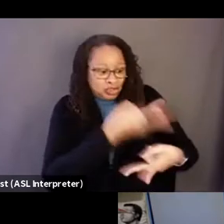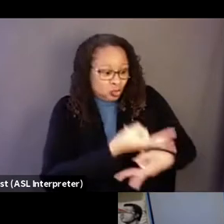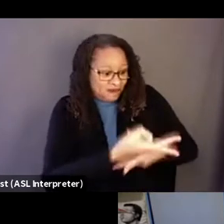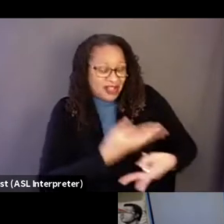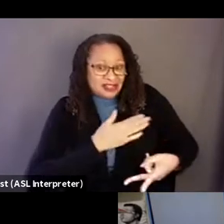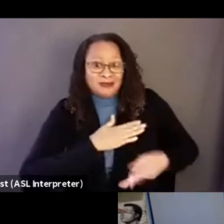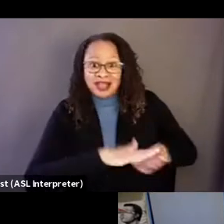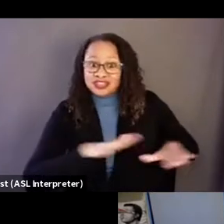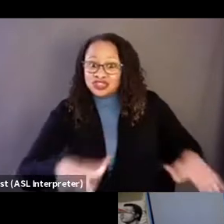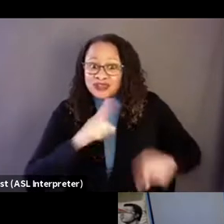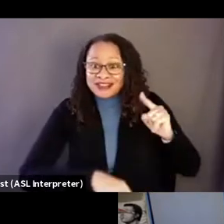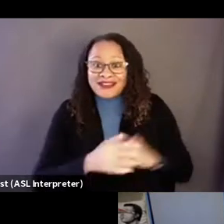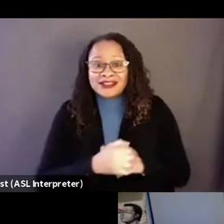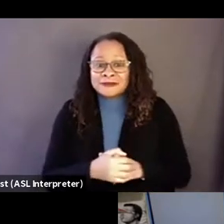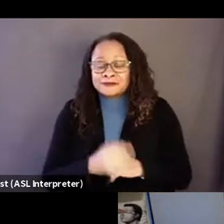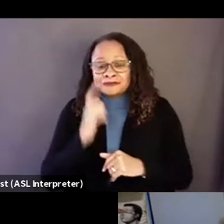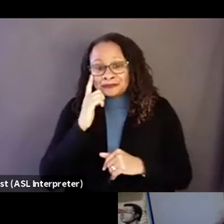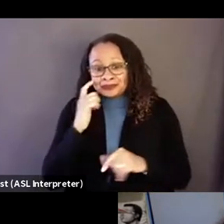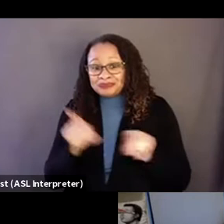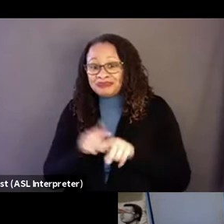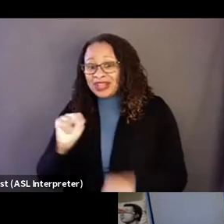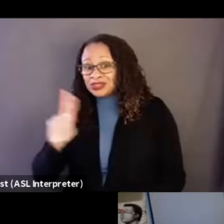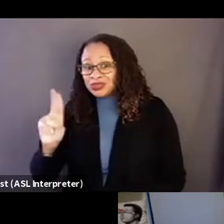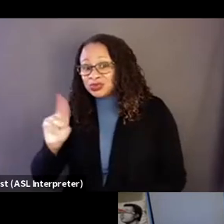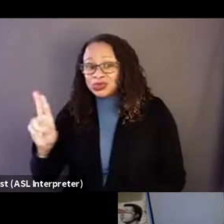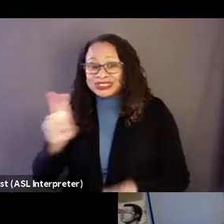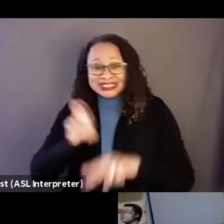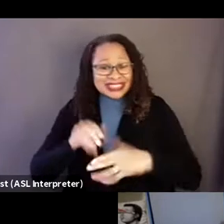And again, as Nunu says, sit down at the table to let them know that